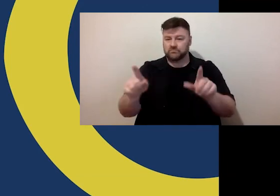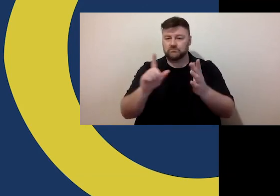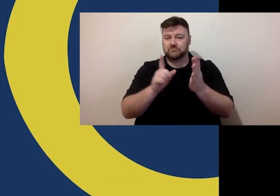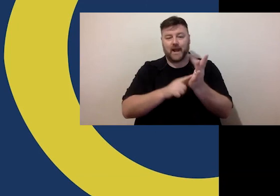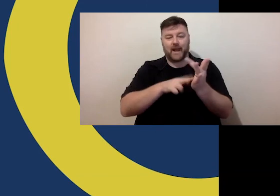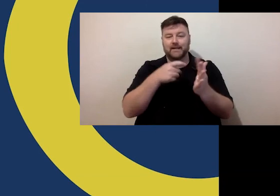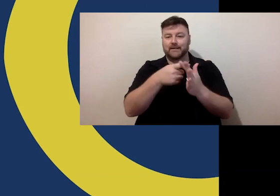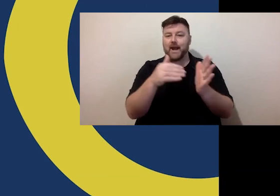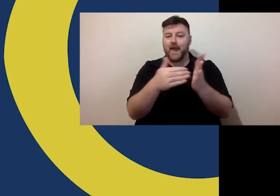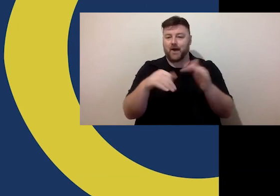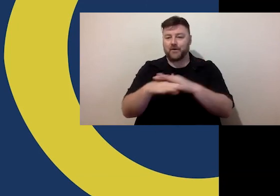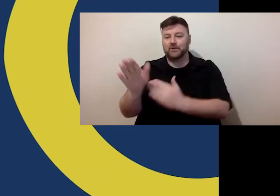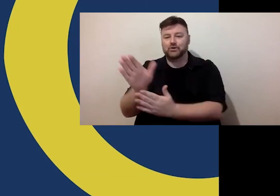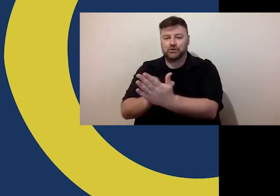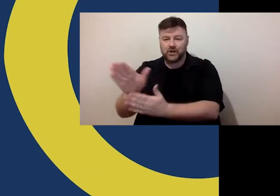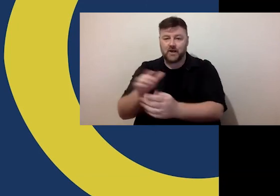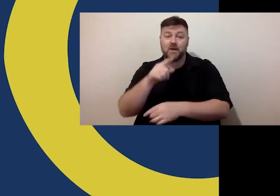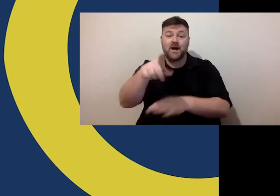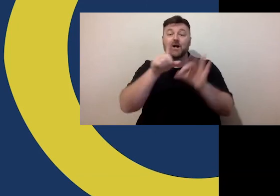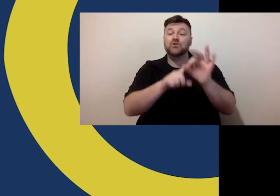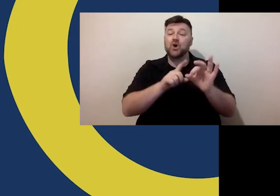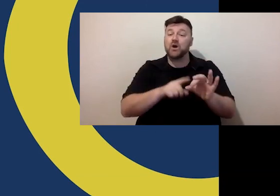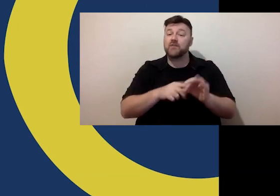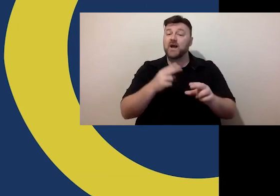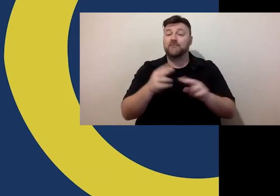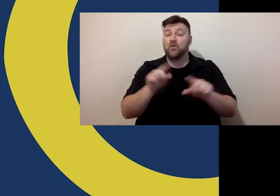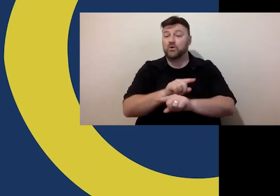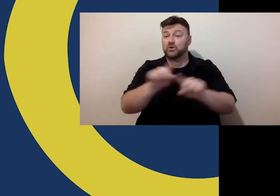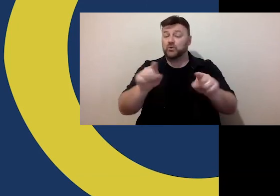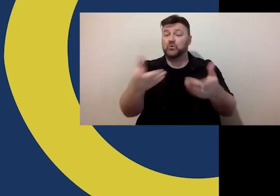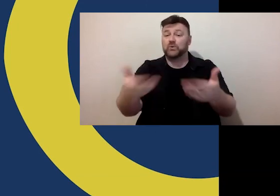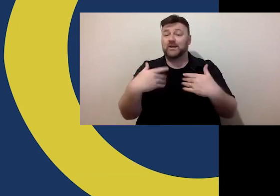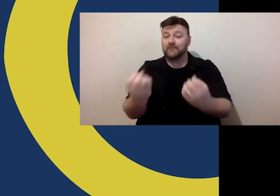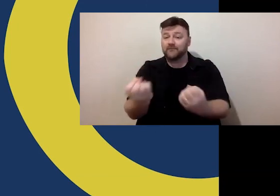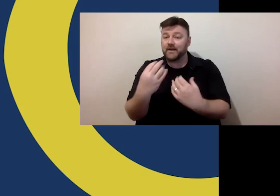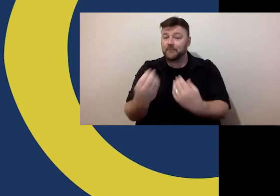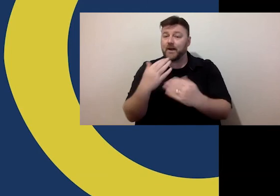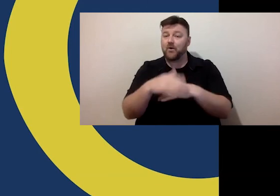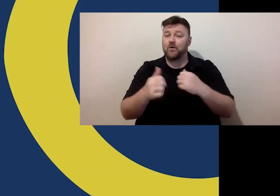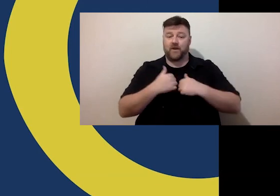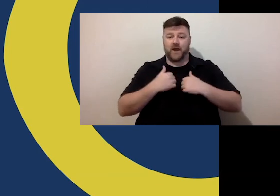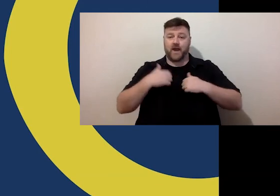But the survey is really just an opportunity for you to give us feedback on the series - what's worked, what hasn't worked, what